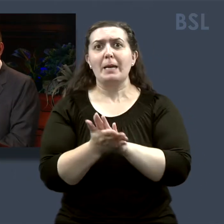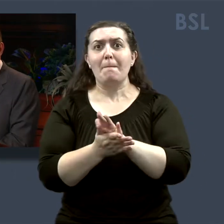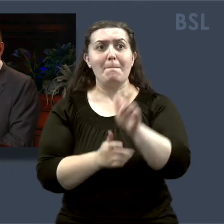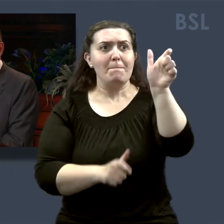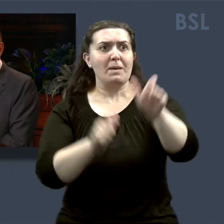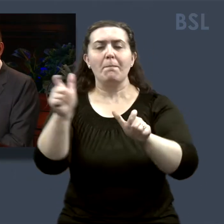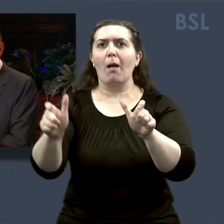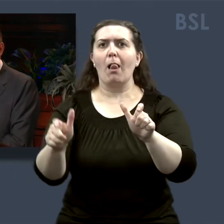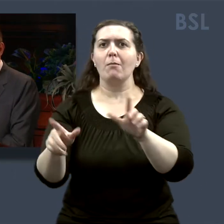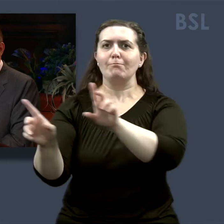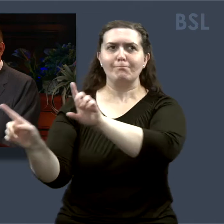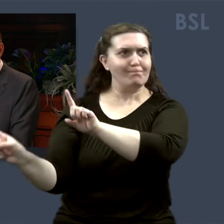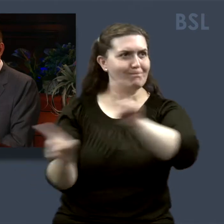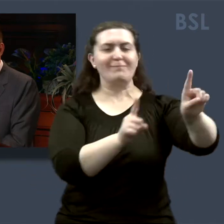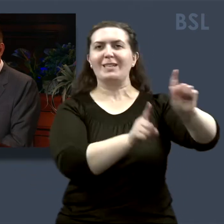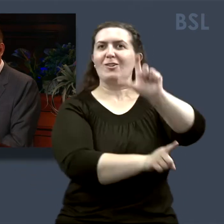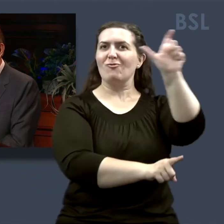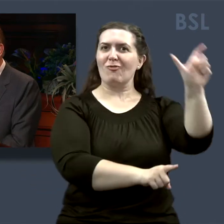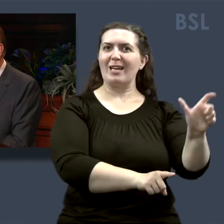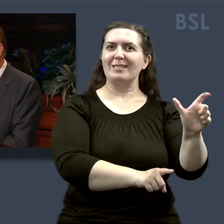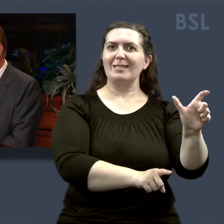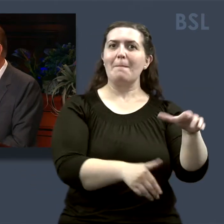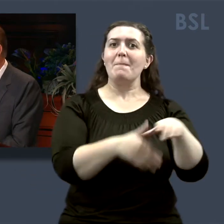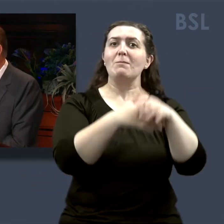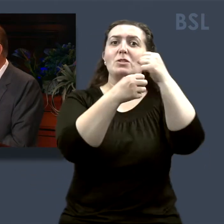you invite others to “come unto Christ.”